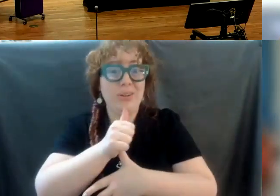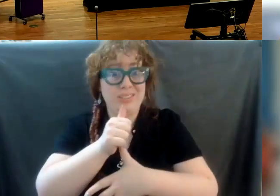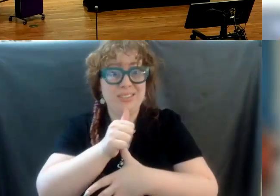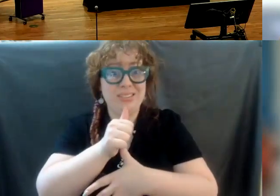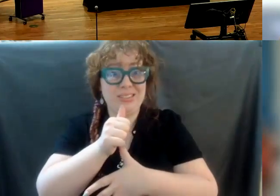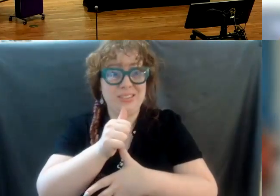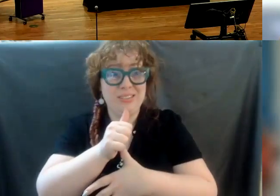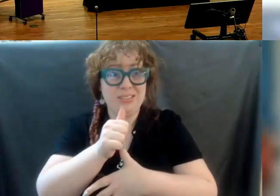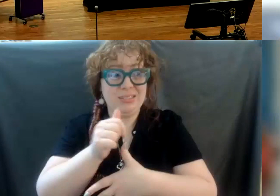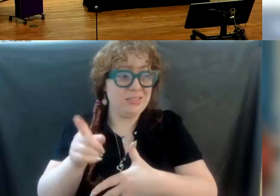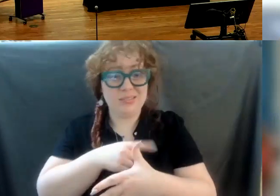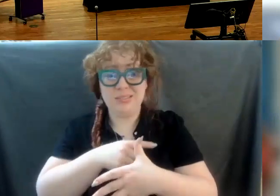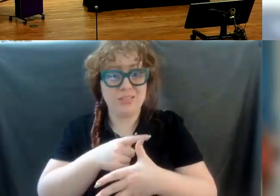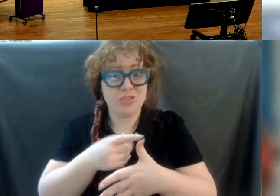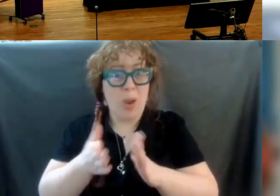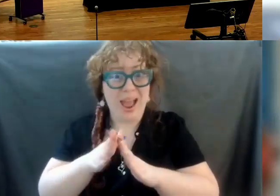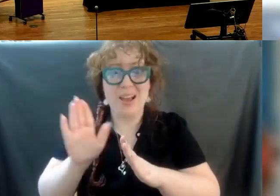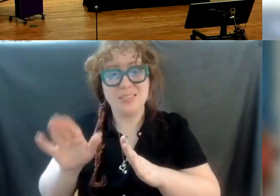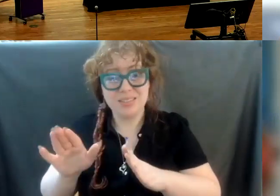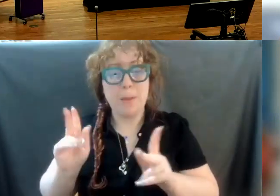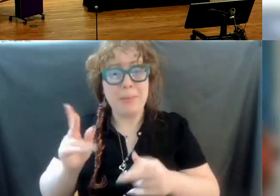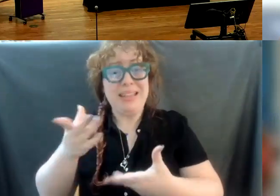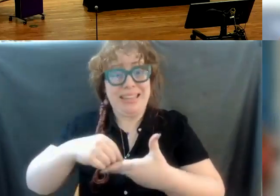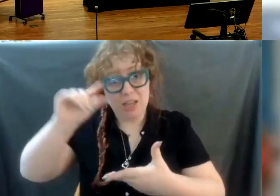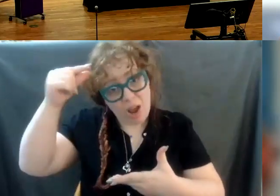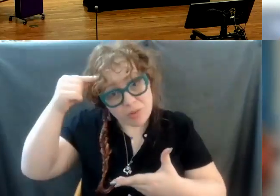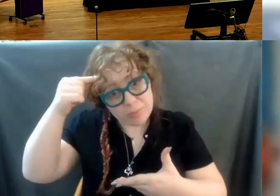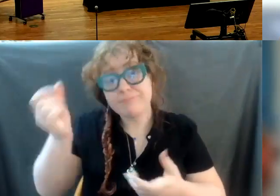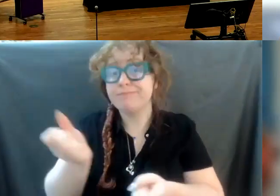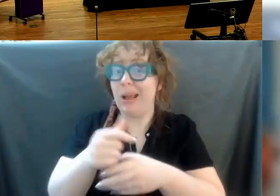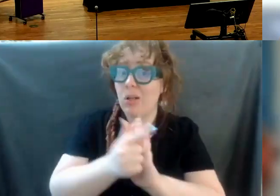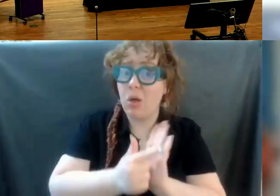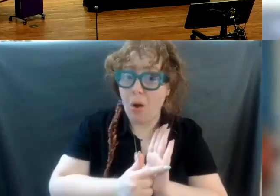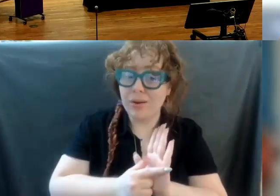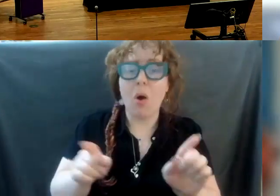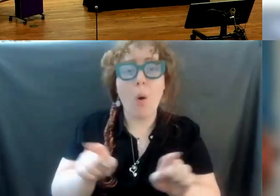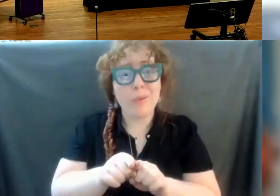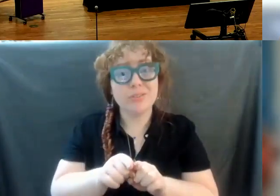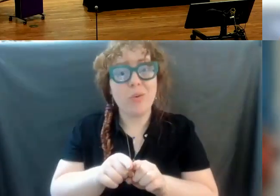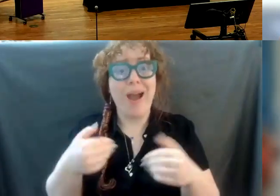government, legislators, policymakers and our funders.